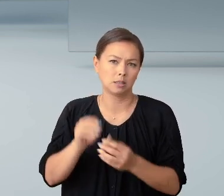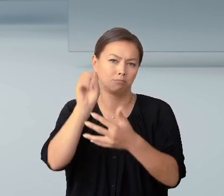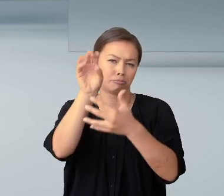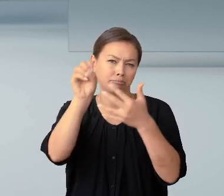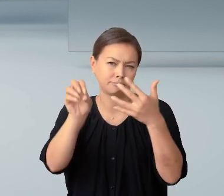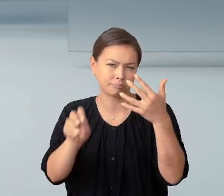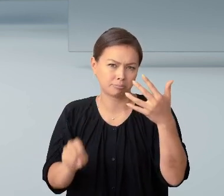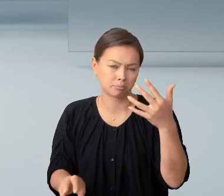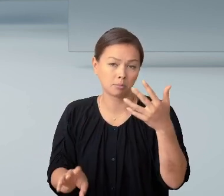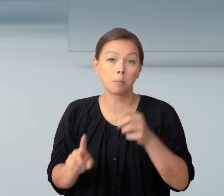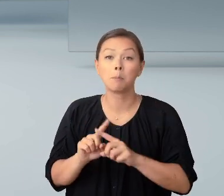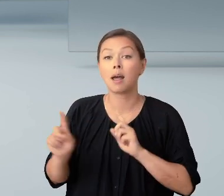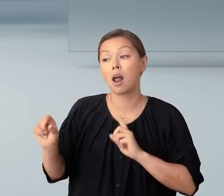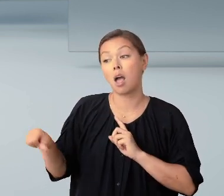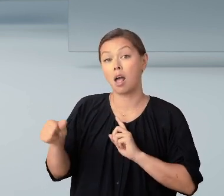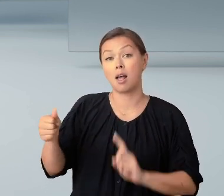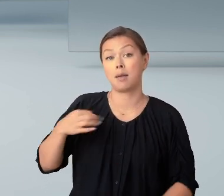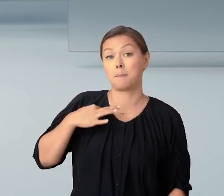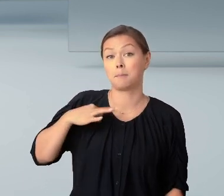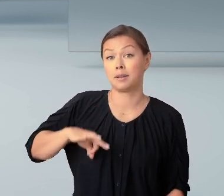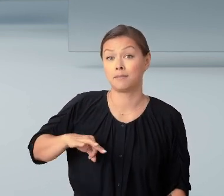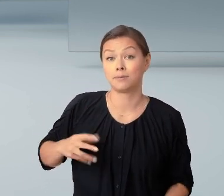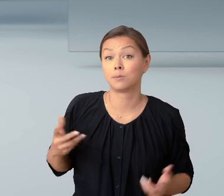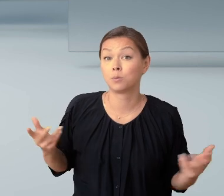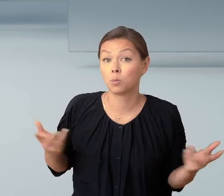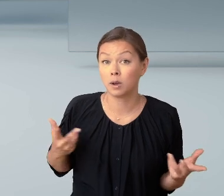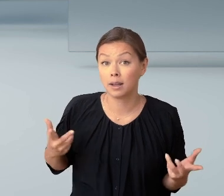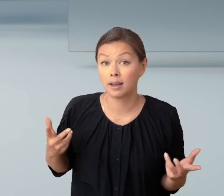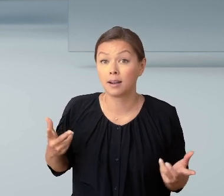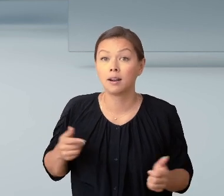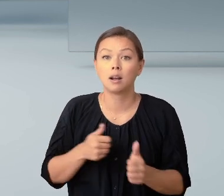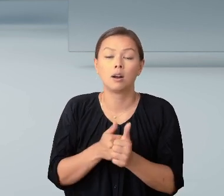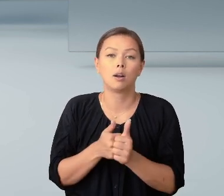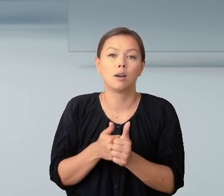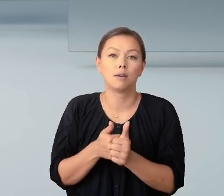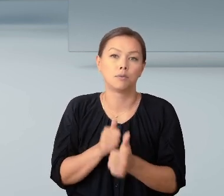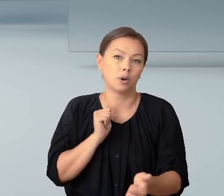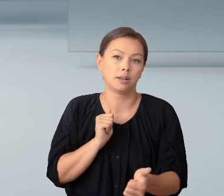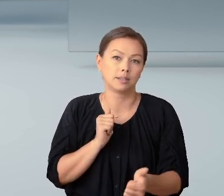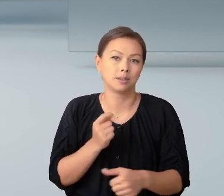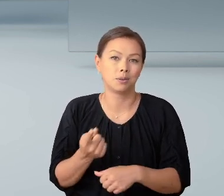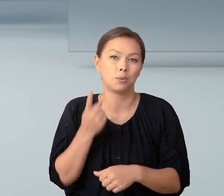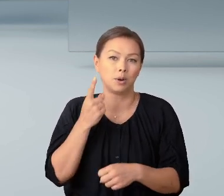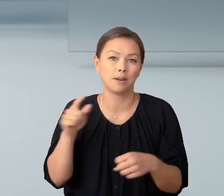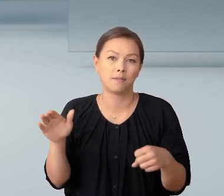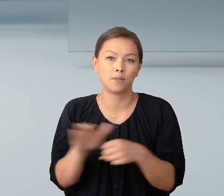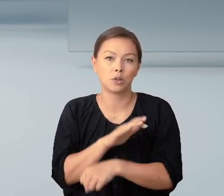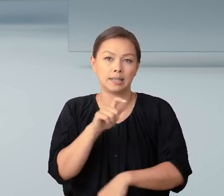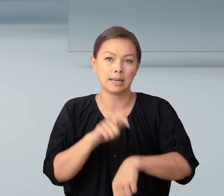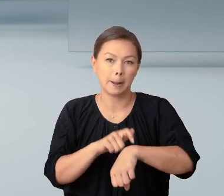quantified benefits, which included, like, avoidance of one full-time